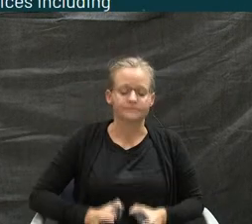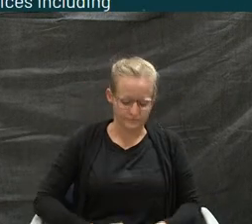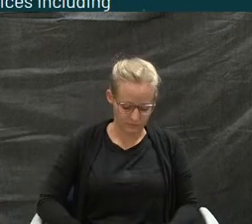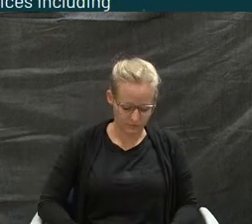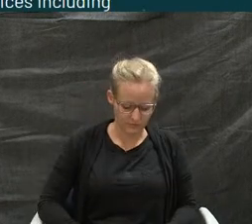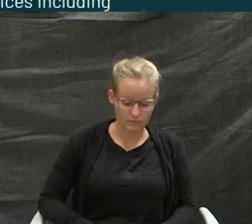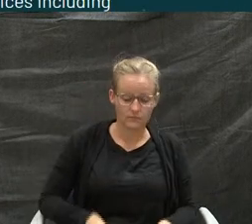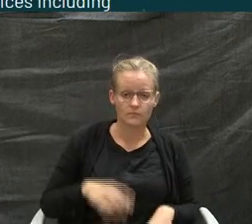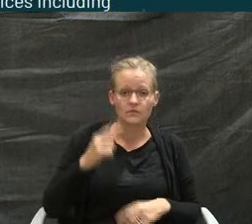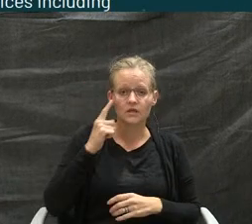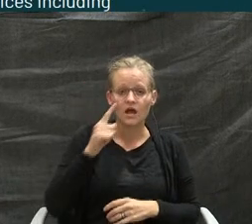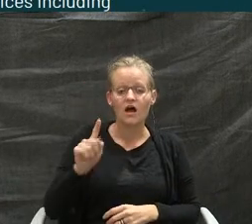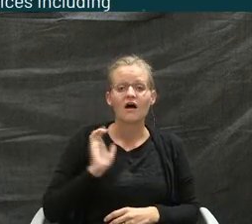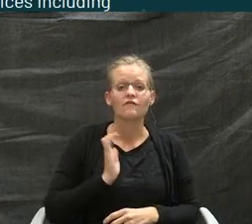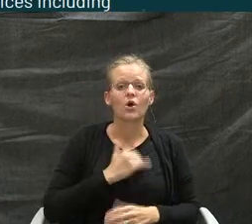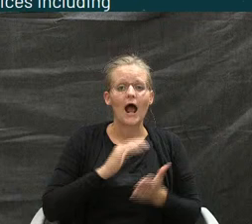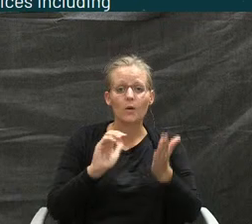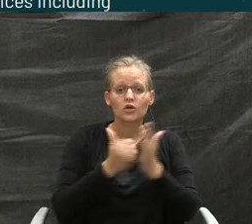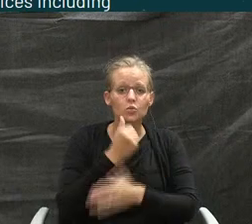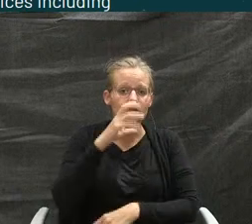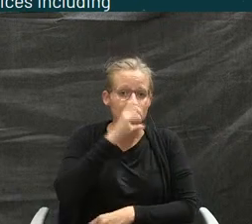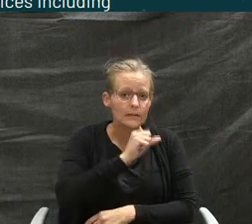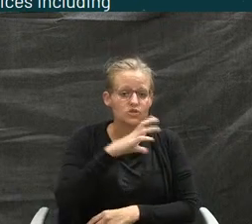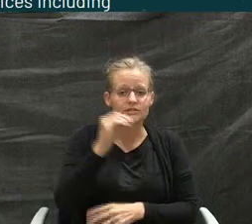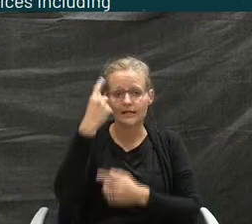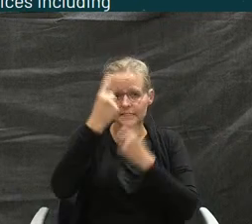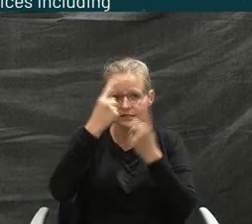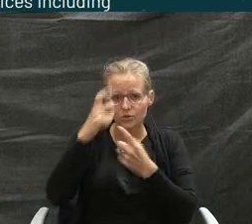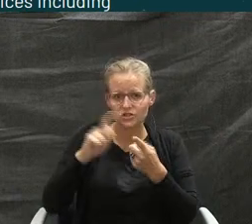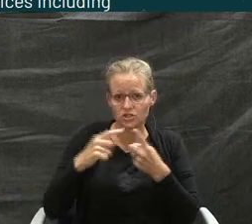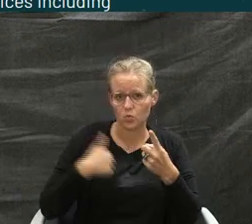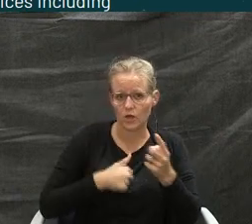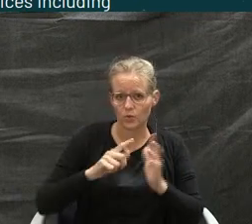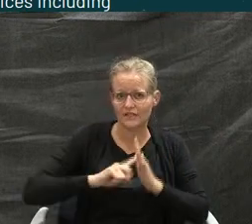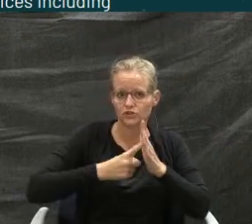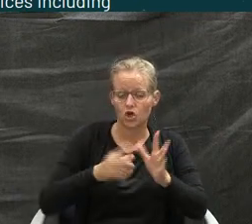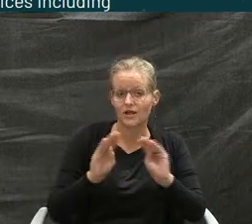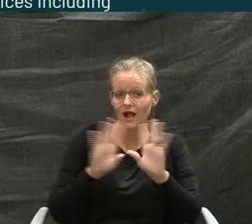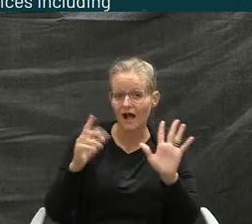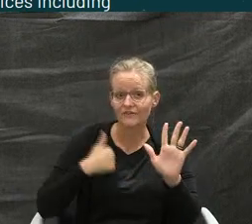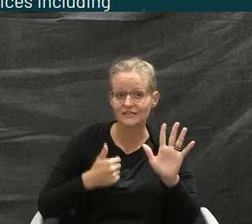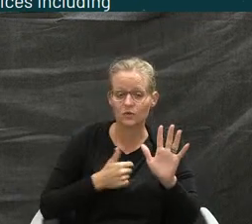a few assumptions and considerations when we started. Obviously we're following the guidelines set forth by MD.